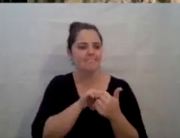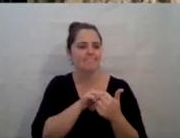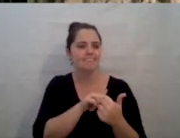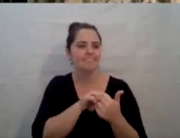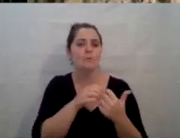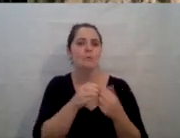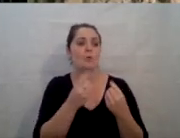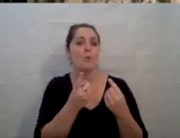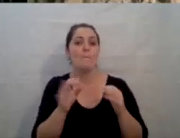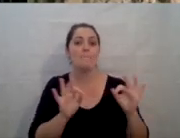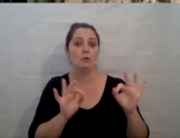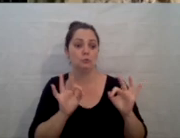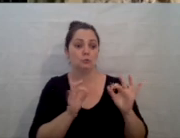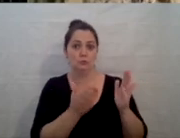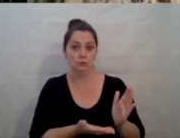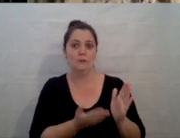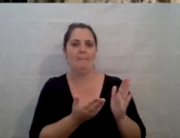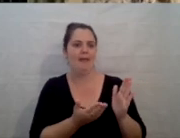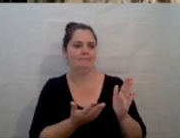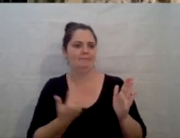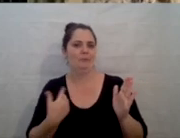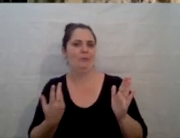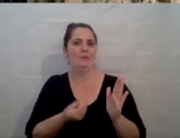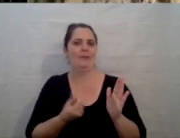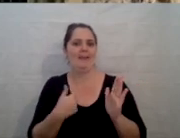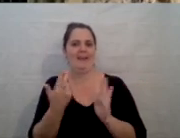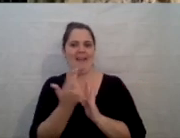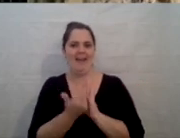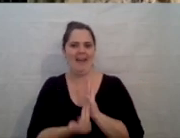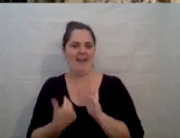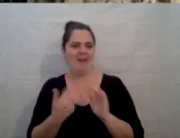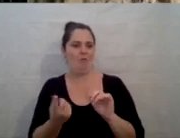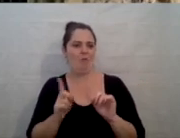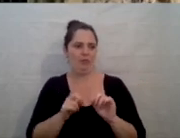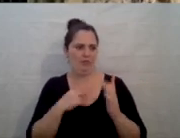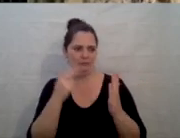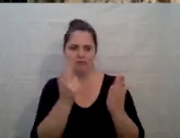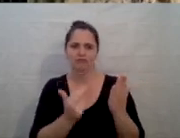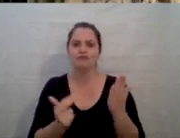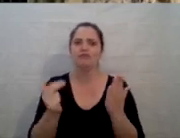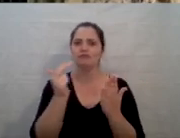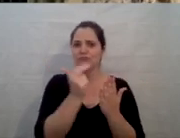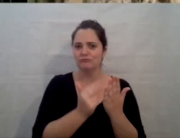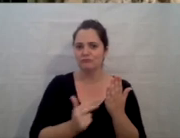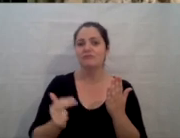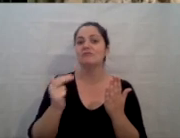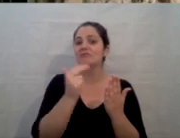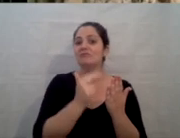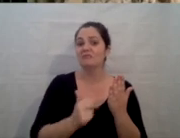artists and models working together to make drawings. Now that form has remained largely unchanged for a couple of